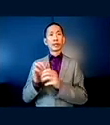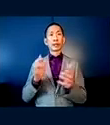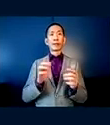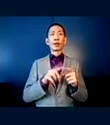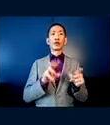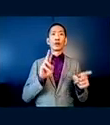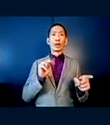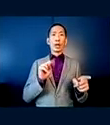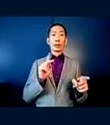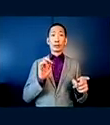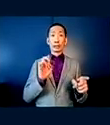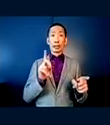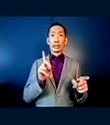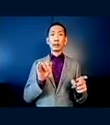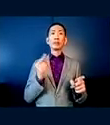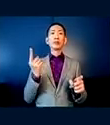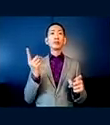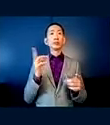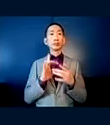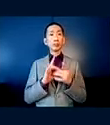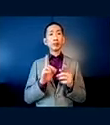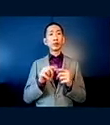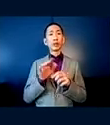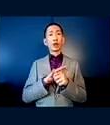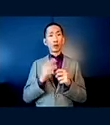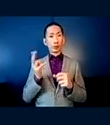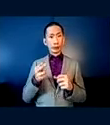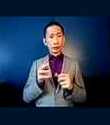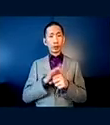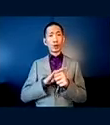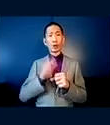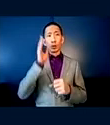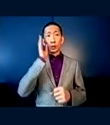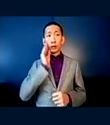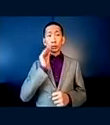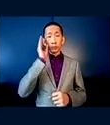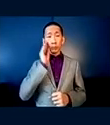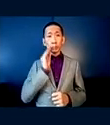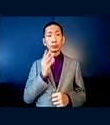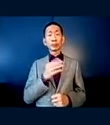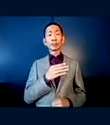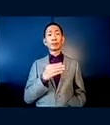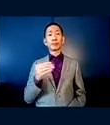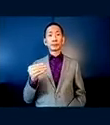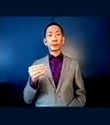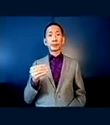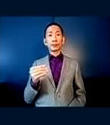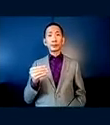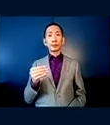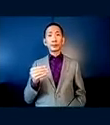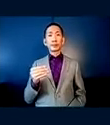THEY WERE IN THE UNSKILLED RANKS WHICH SAID SOMETHING ABOUT LOCAL